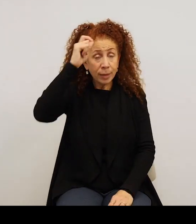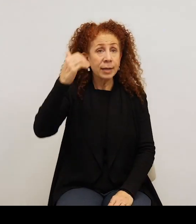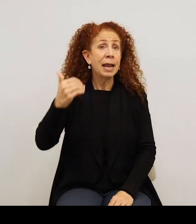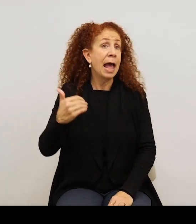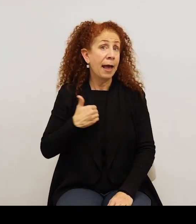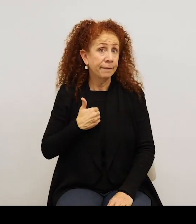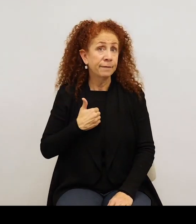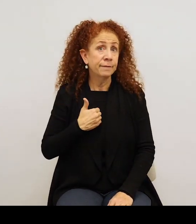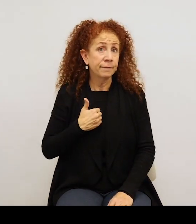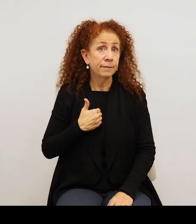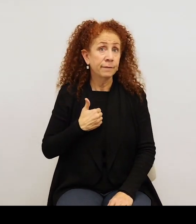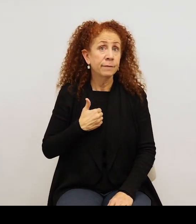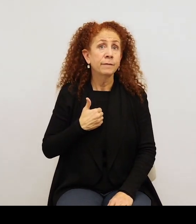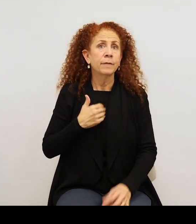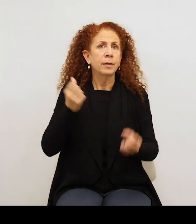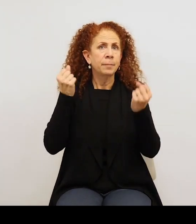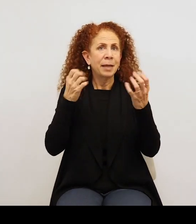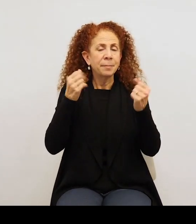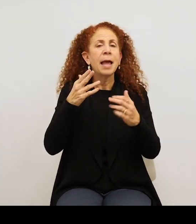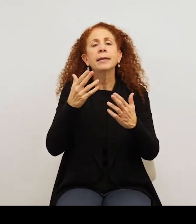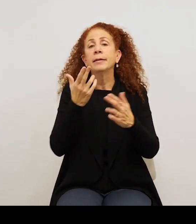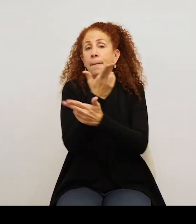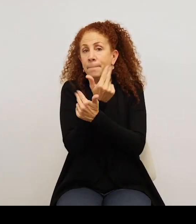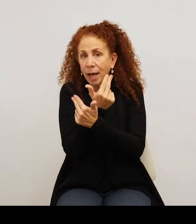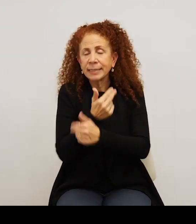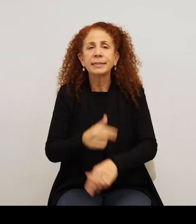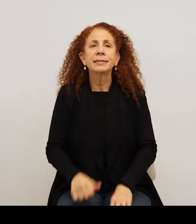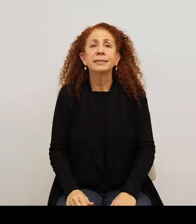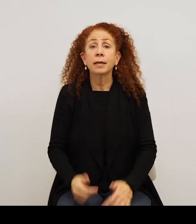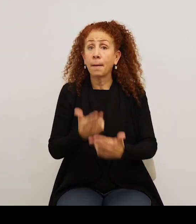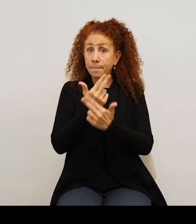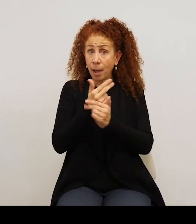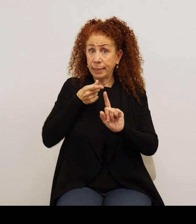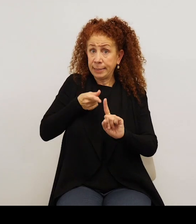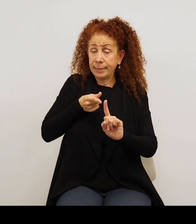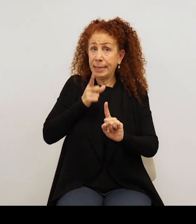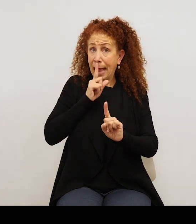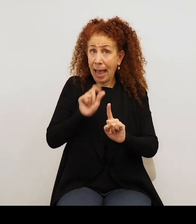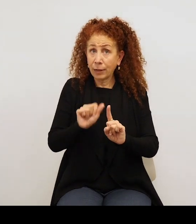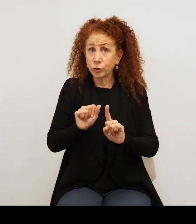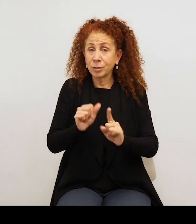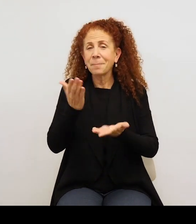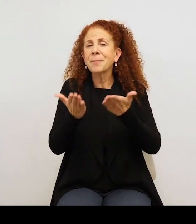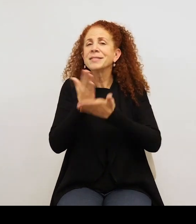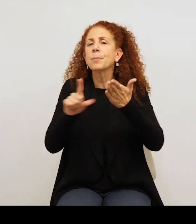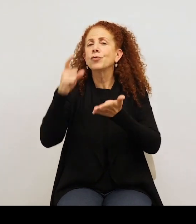there are tons of bunnies. And they actually-- I don't know. Some of you might notice.